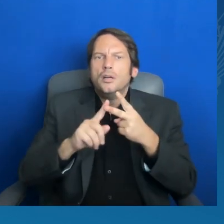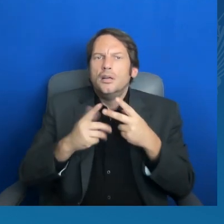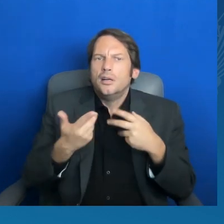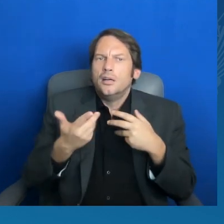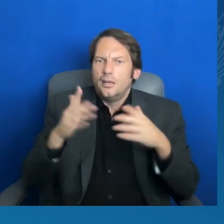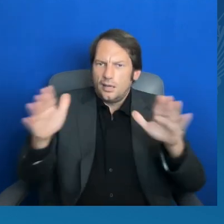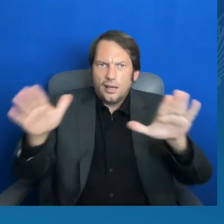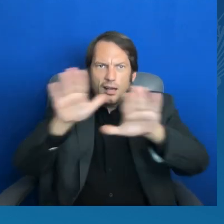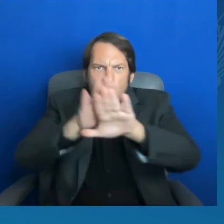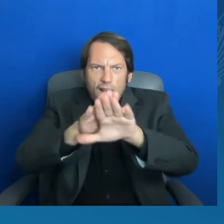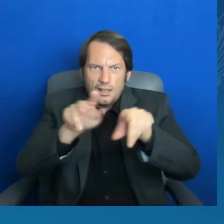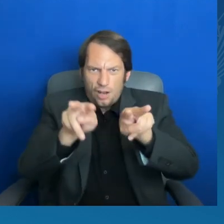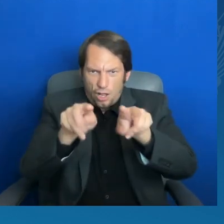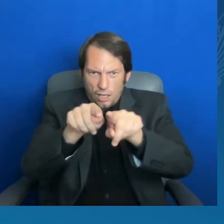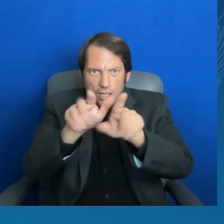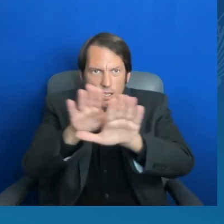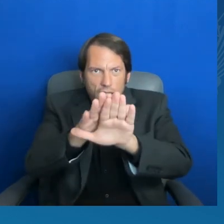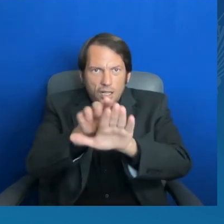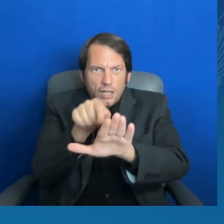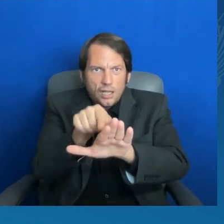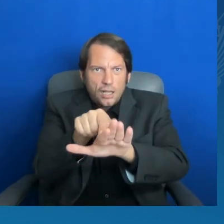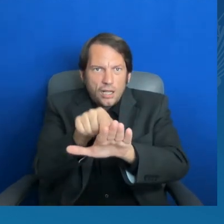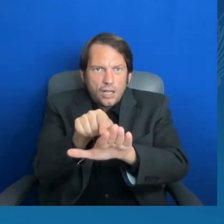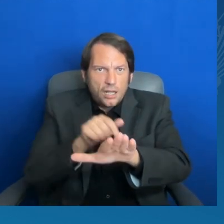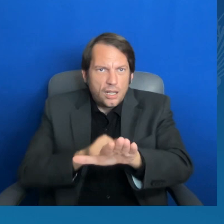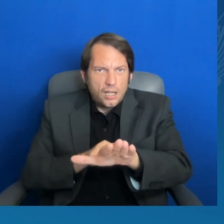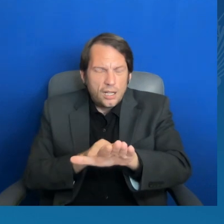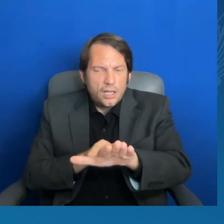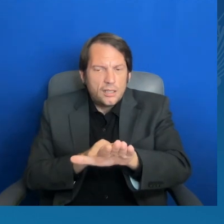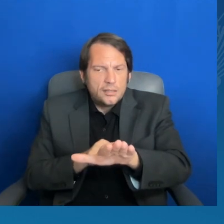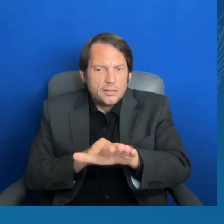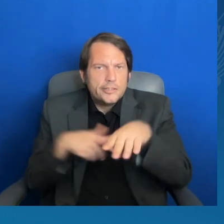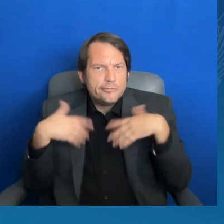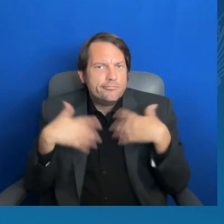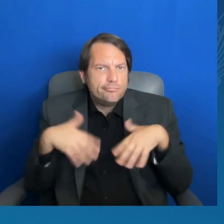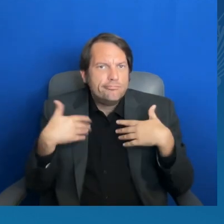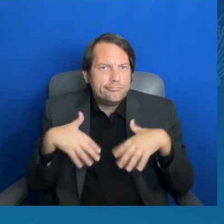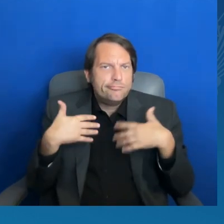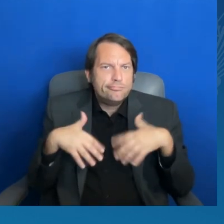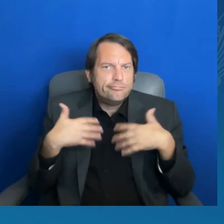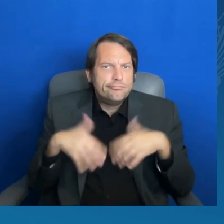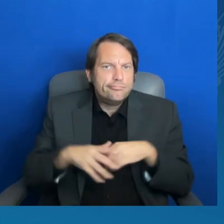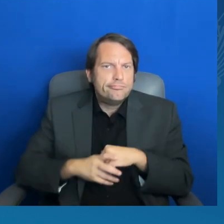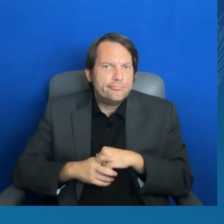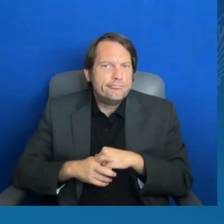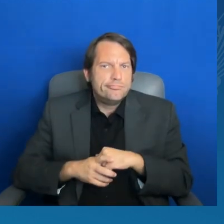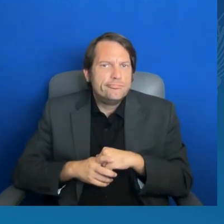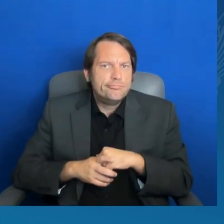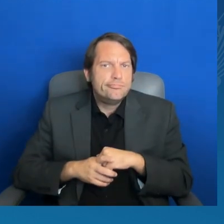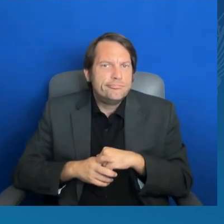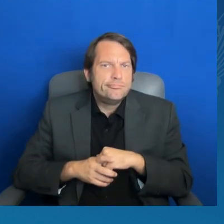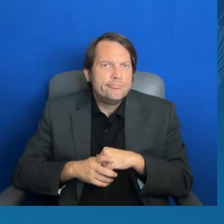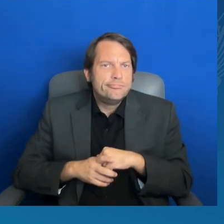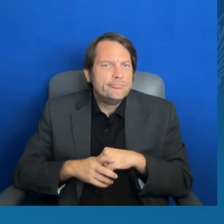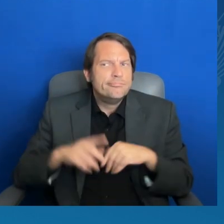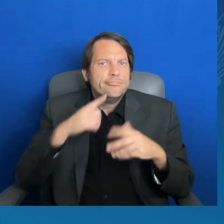and this is the beauty of organizing in all movements: incredible opportunity for coalition building --